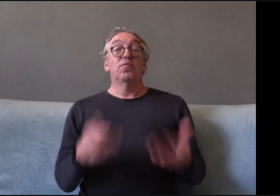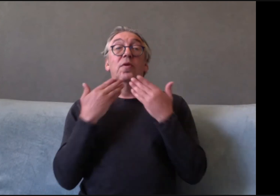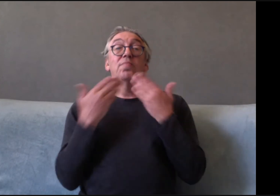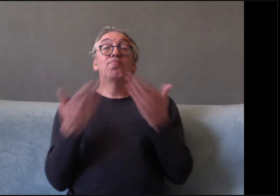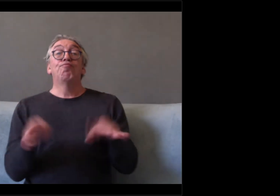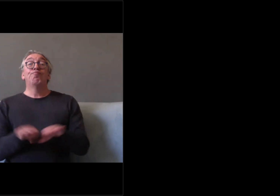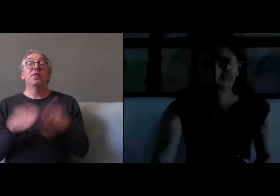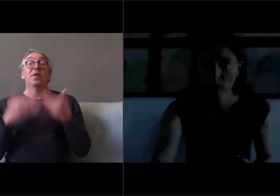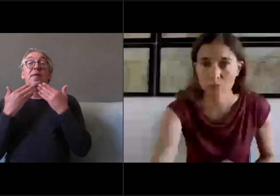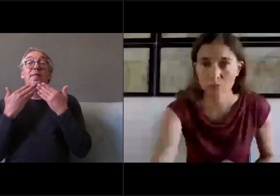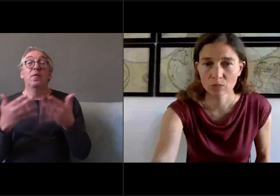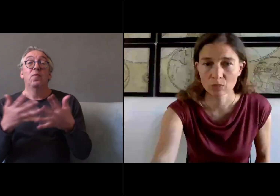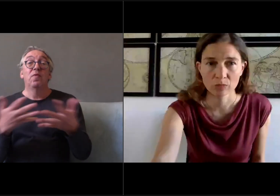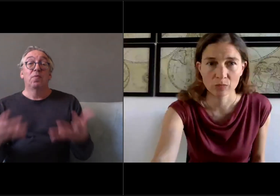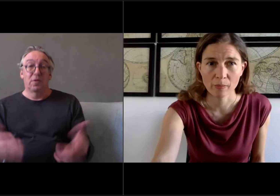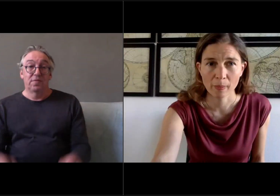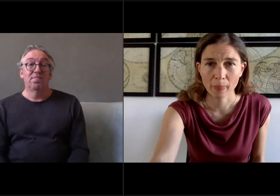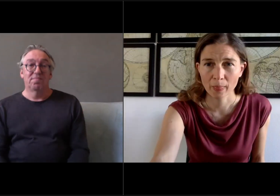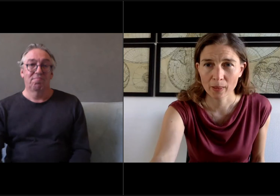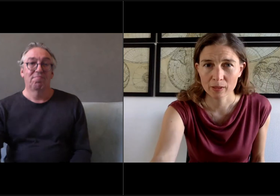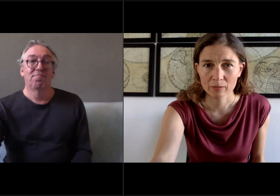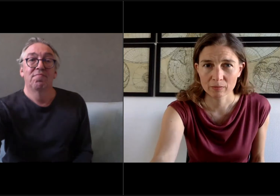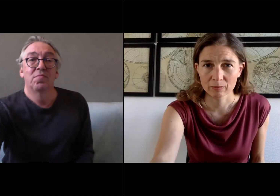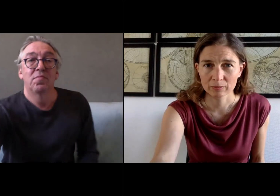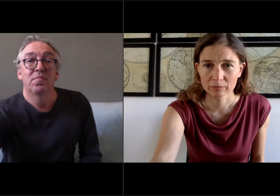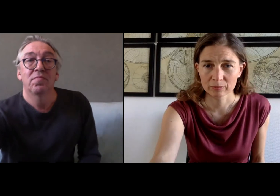ANDRÉ: Thank you very much. It was very informative.